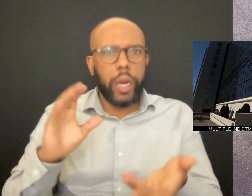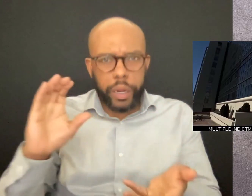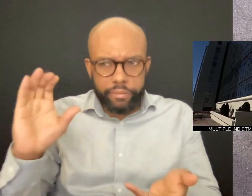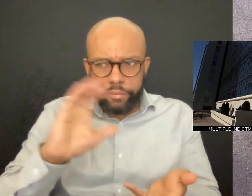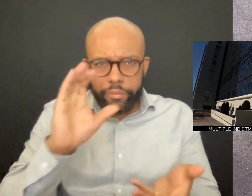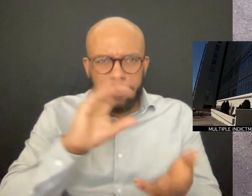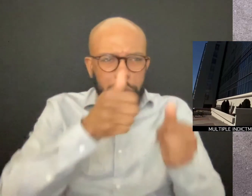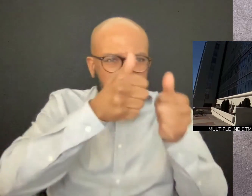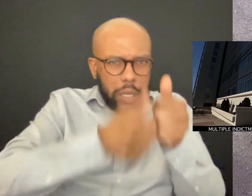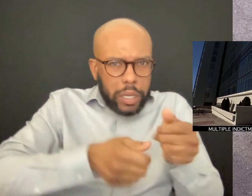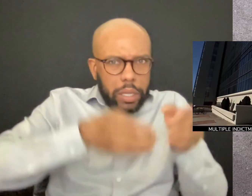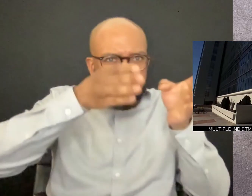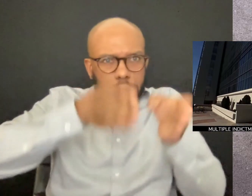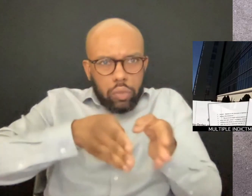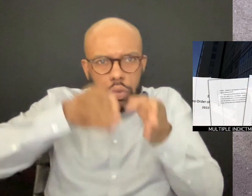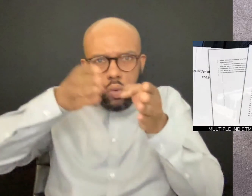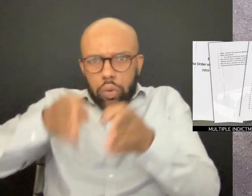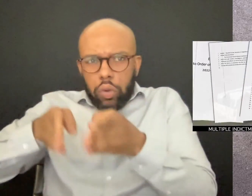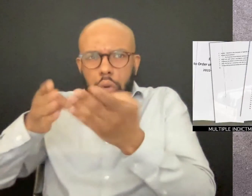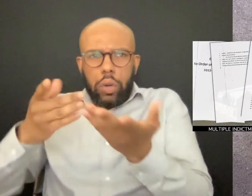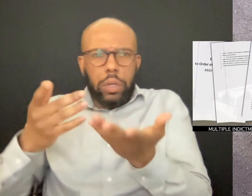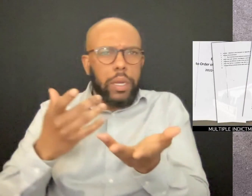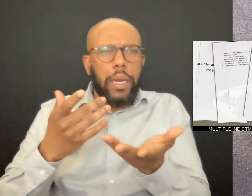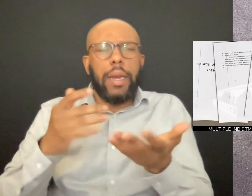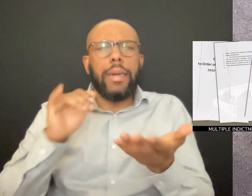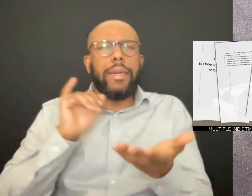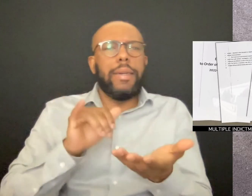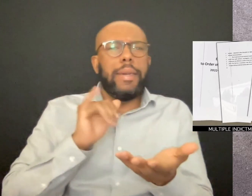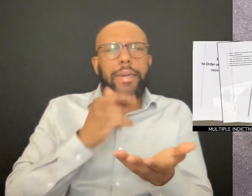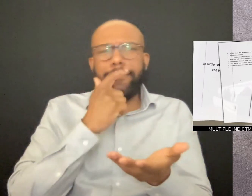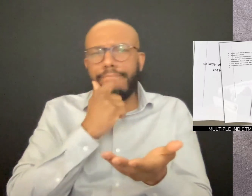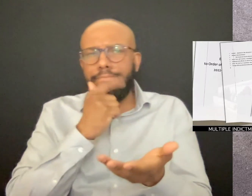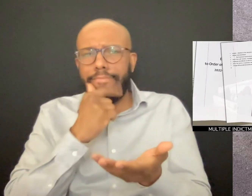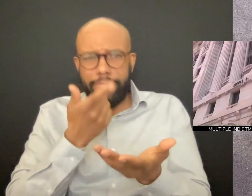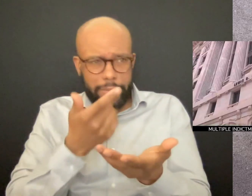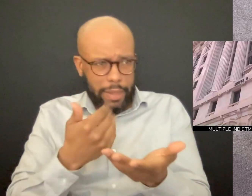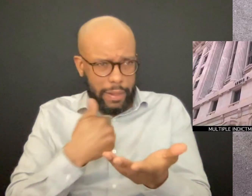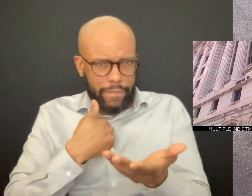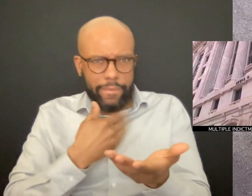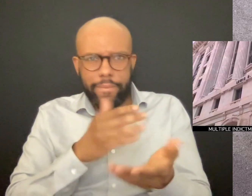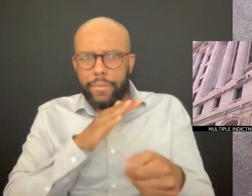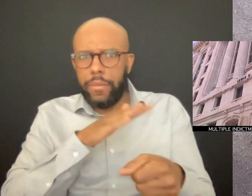sources say prosecutors are still looking at each person individually